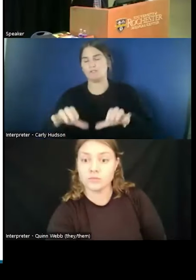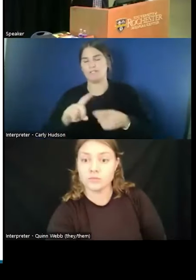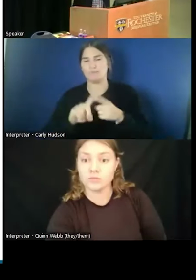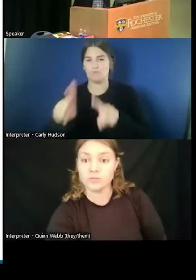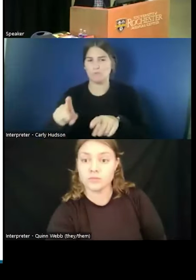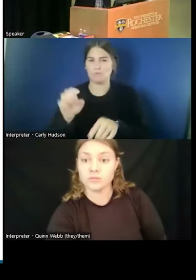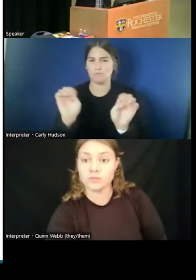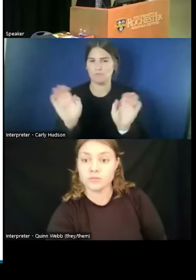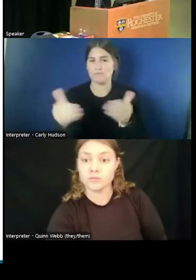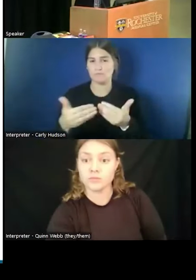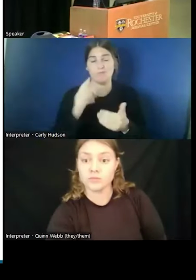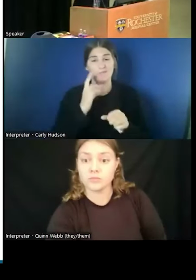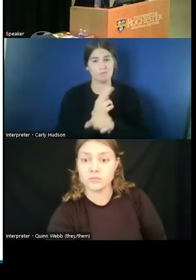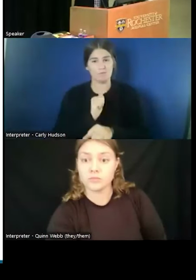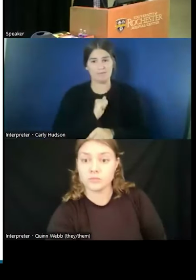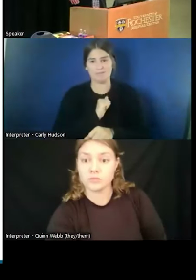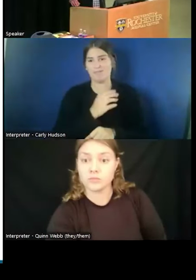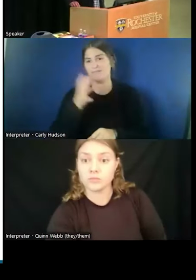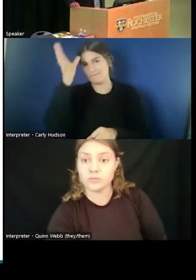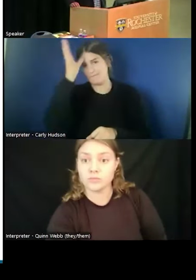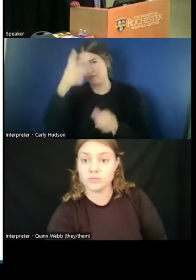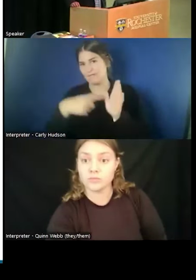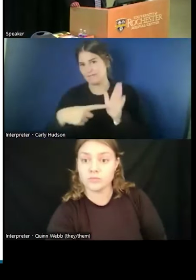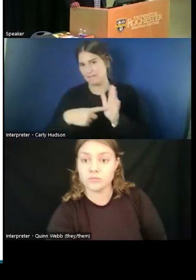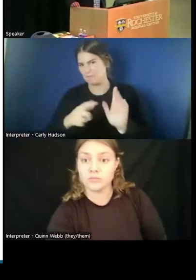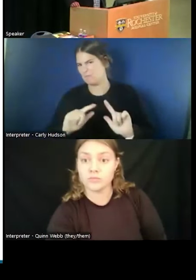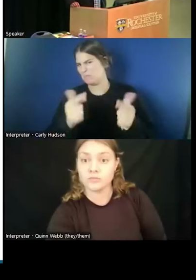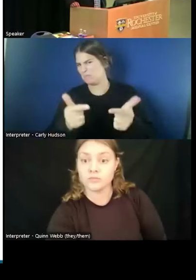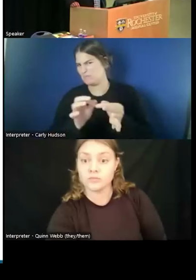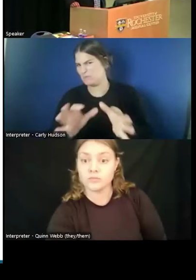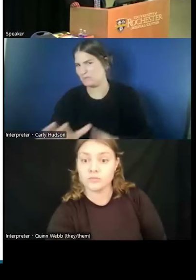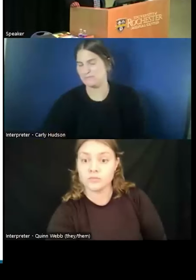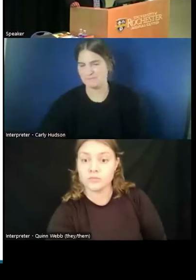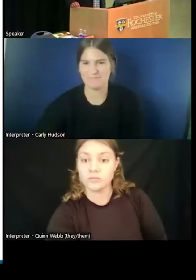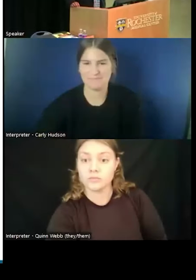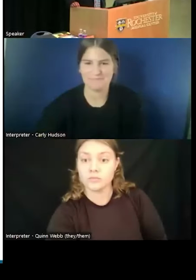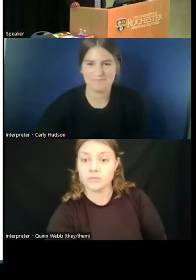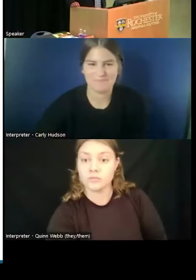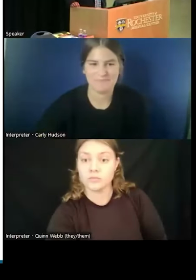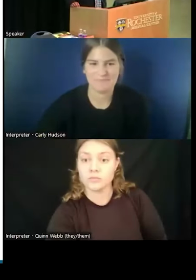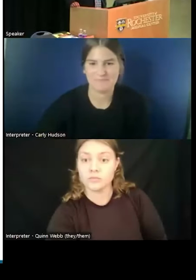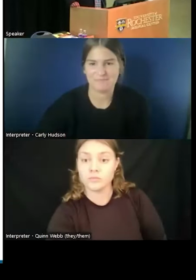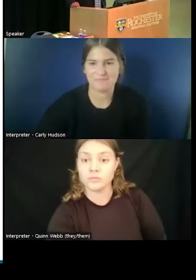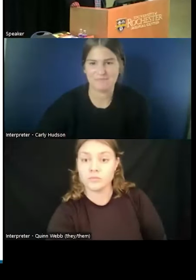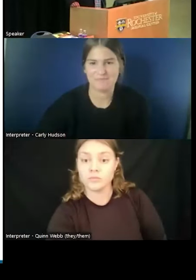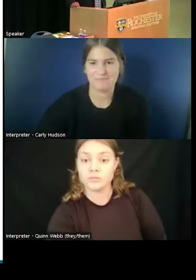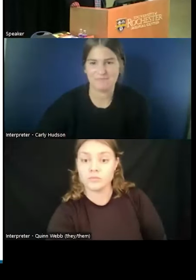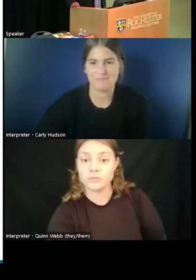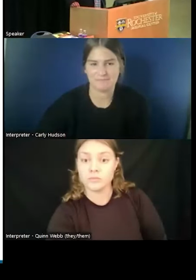use myself and my father as an example unless he was felt like he was dying he would not go to the